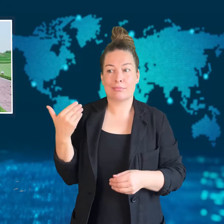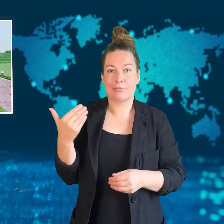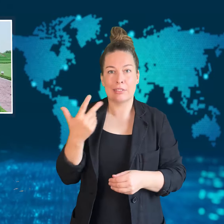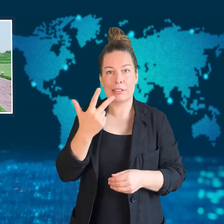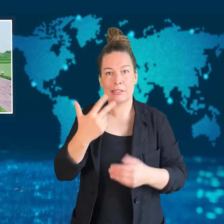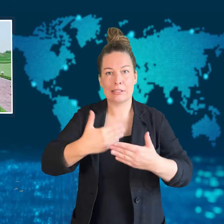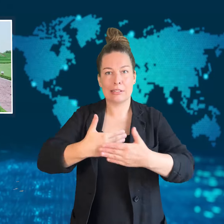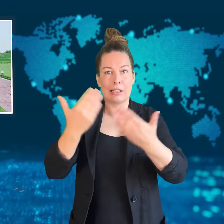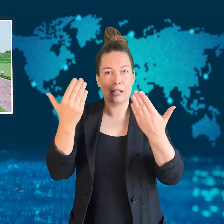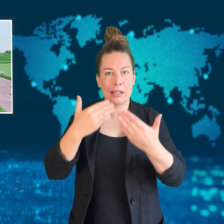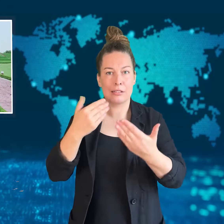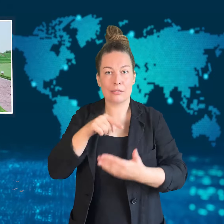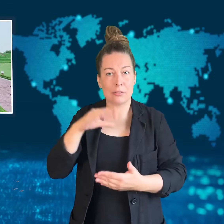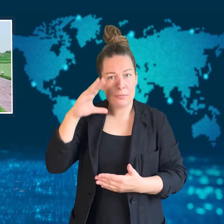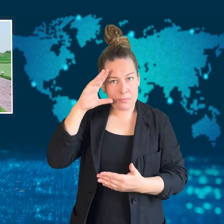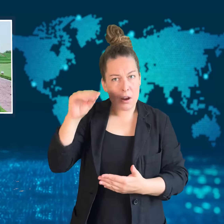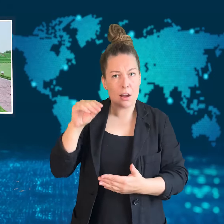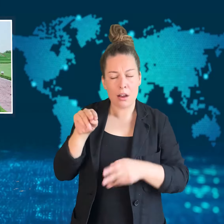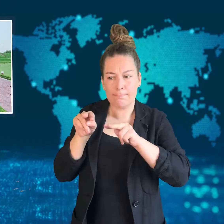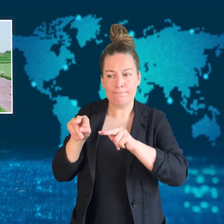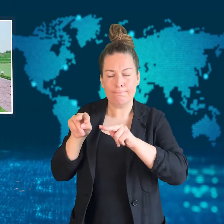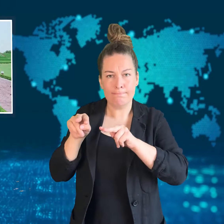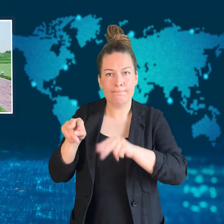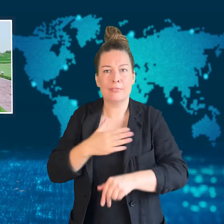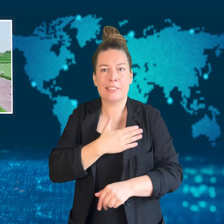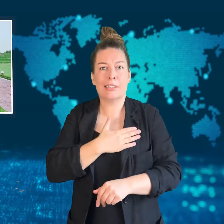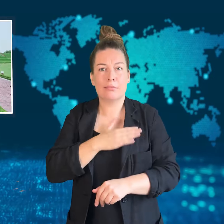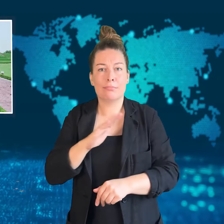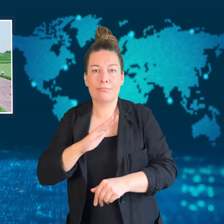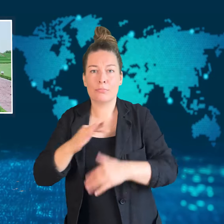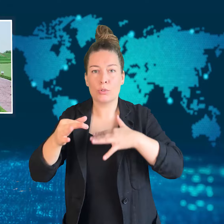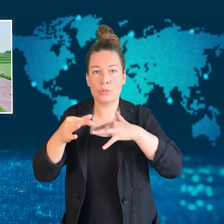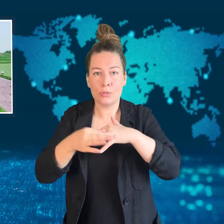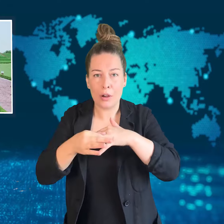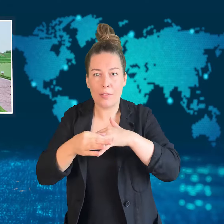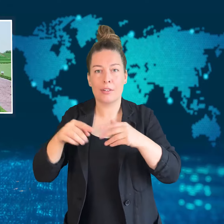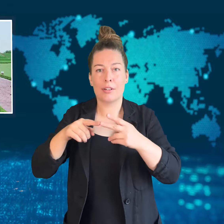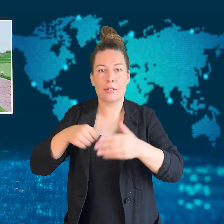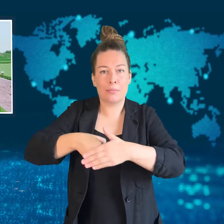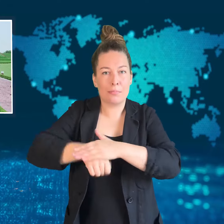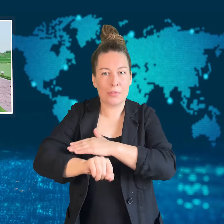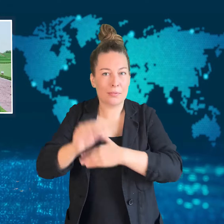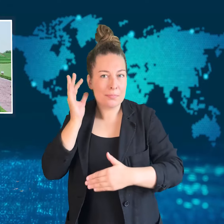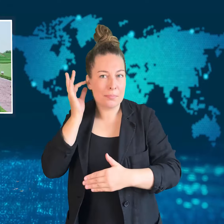he went on Facebook at an internet cafe and offered to sell his organs.